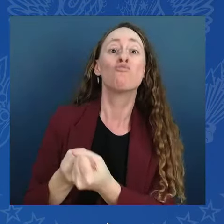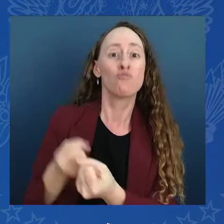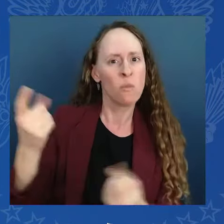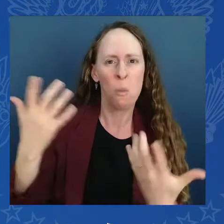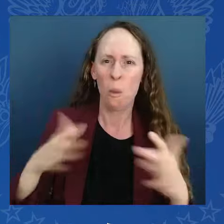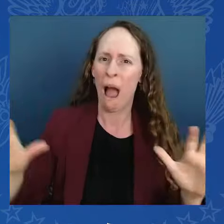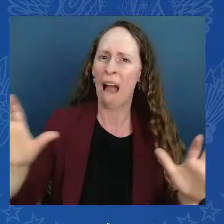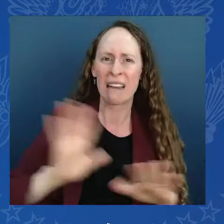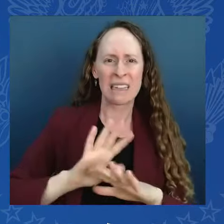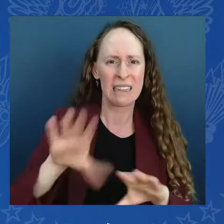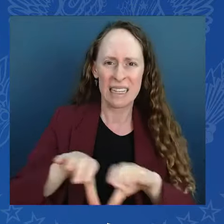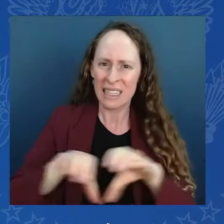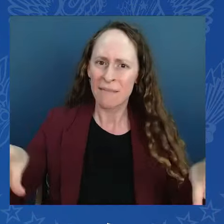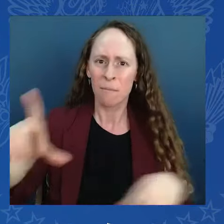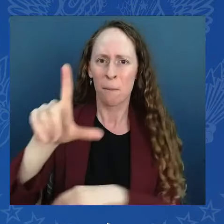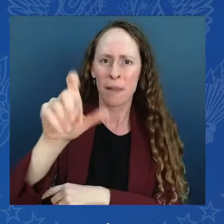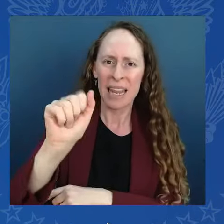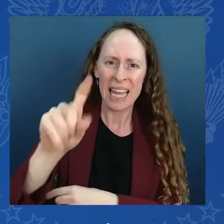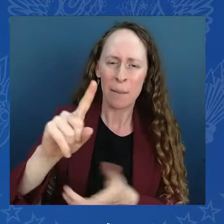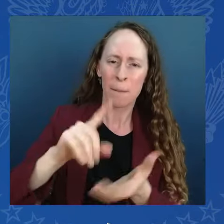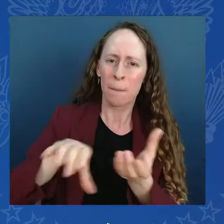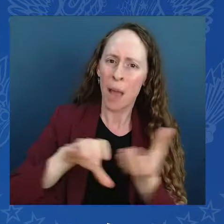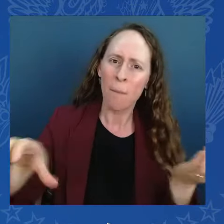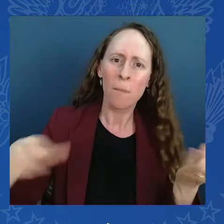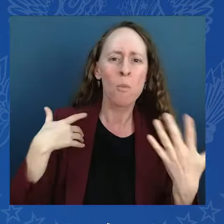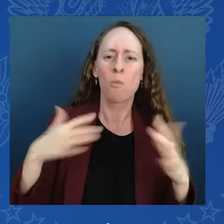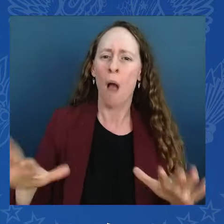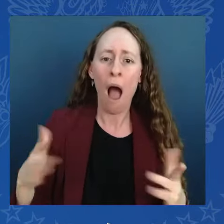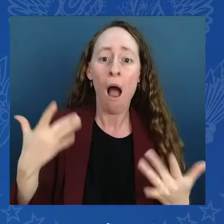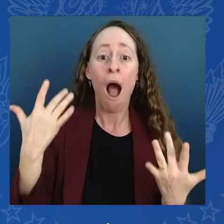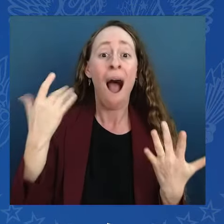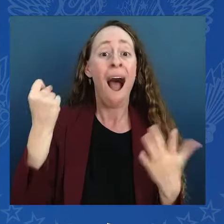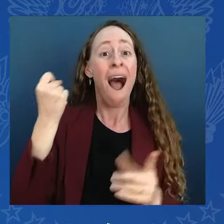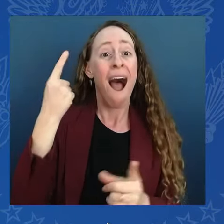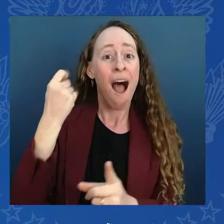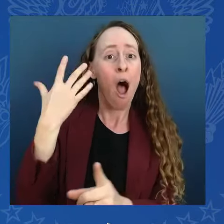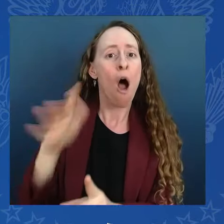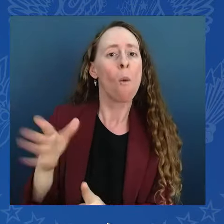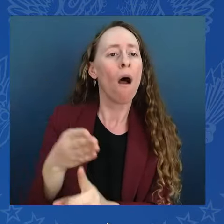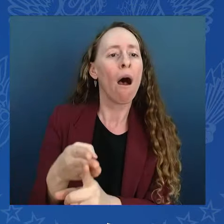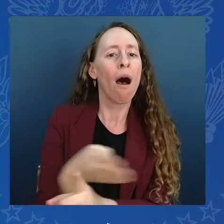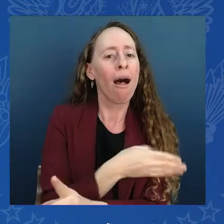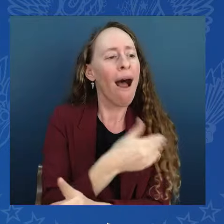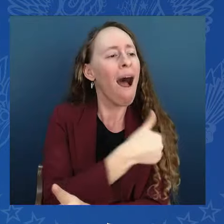that were already in the ground connected to homes, schools, childcare centers, and businesses,